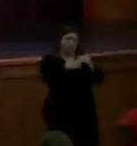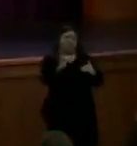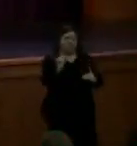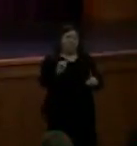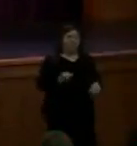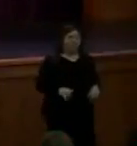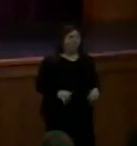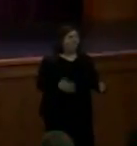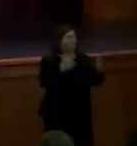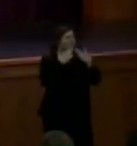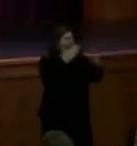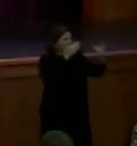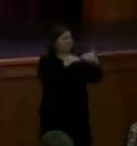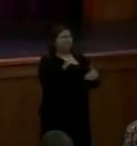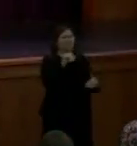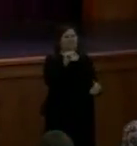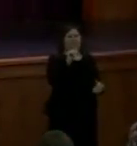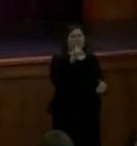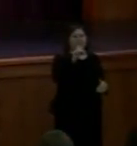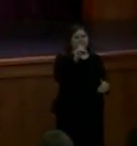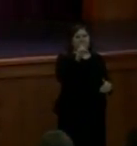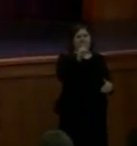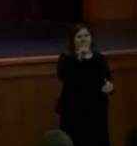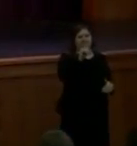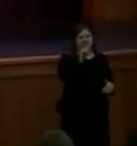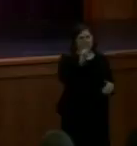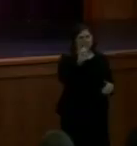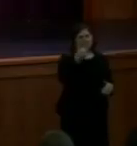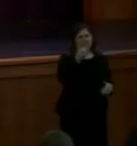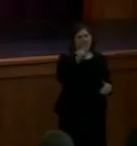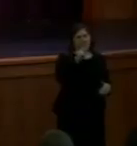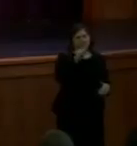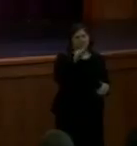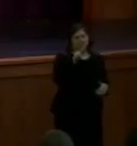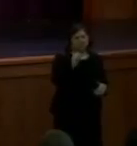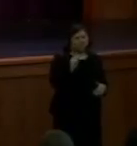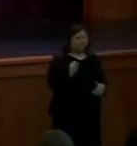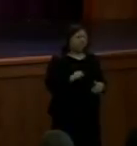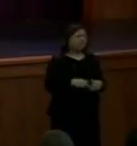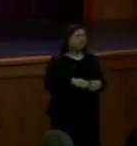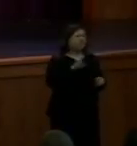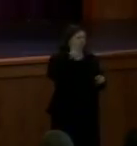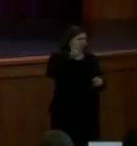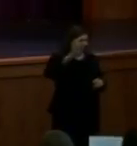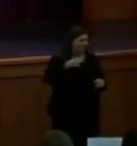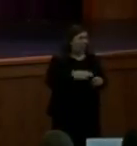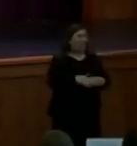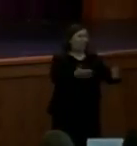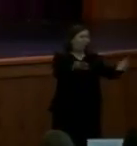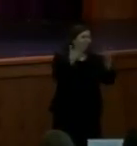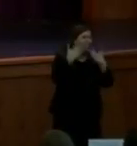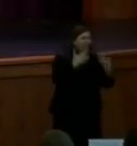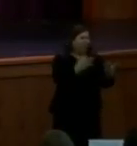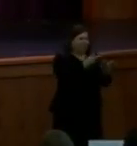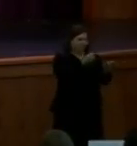WE WILL HEAR FROM ANICE JENKINS. [NAMES CALLED] HELLO, EVERYBODY. THANK YOU FOR BEING HERE.